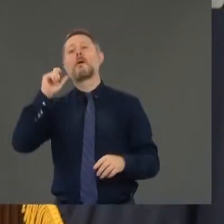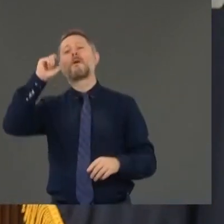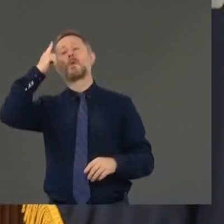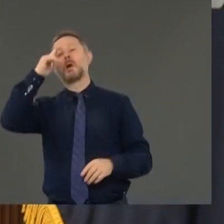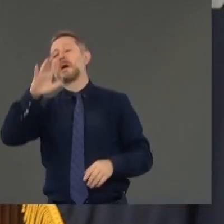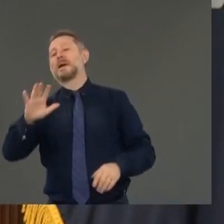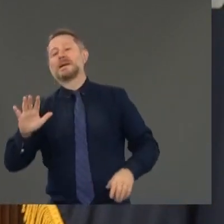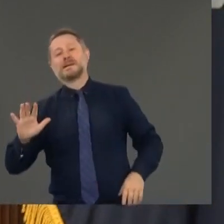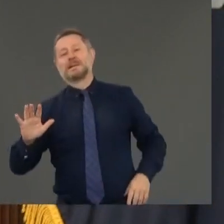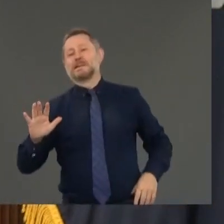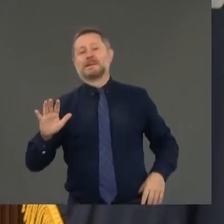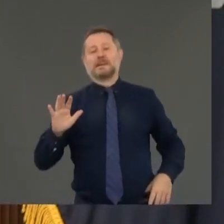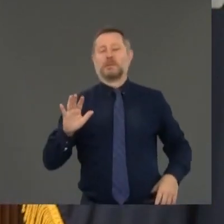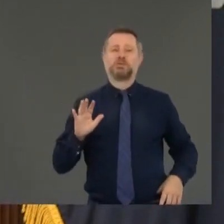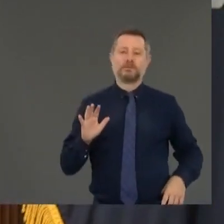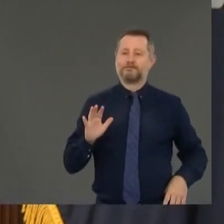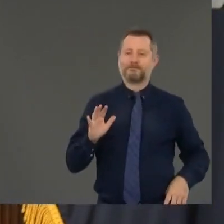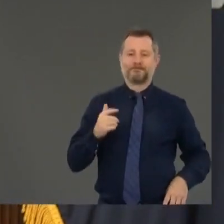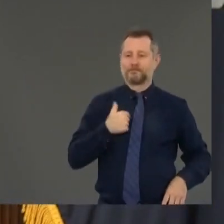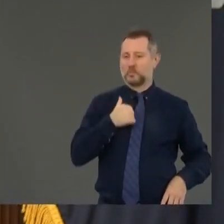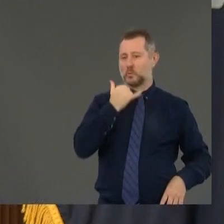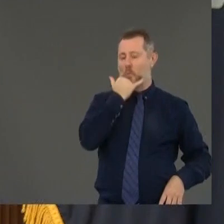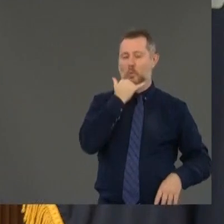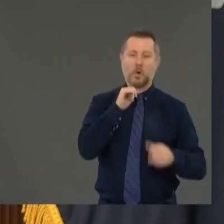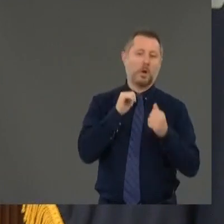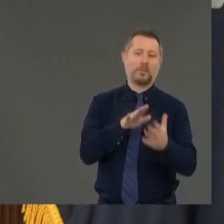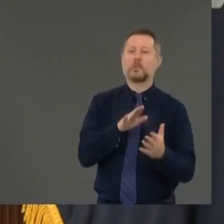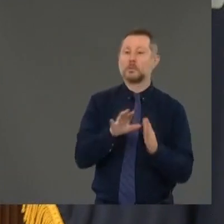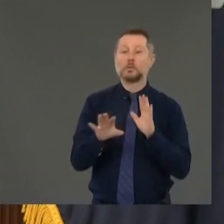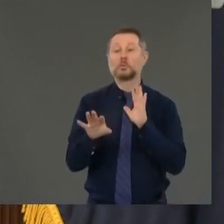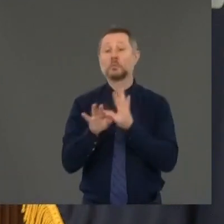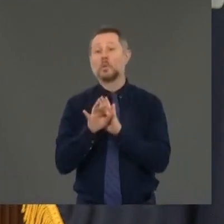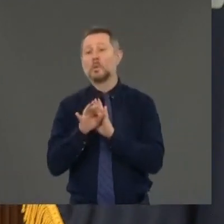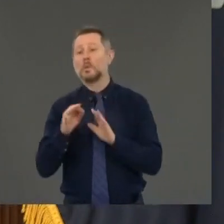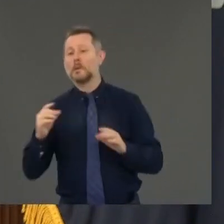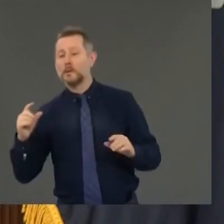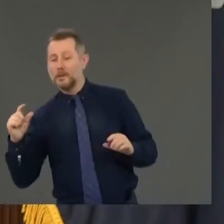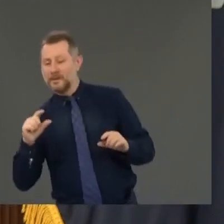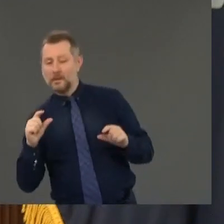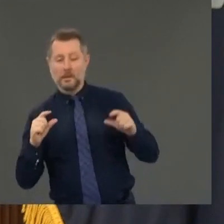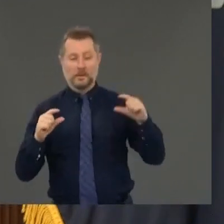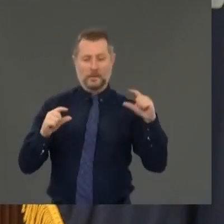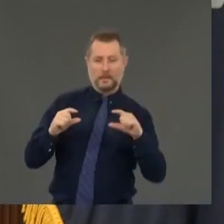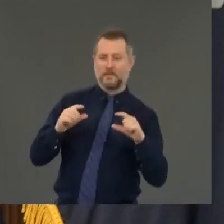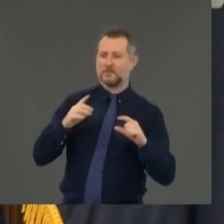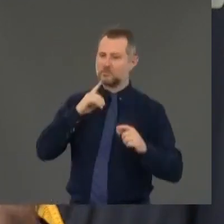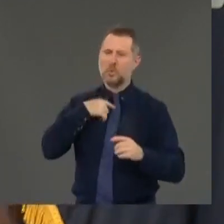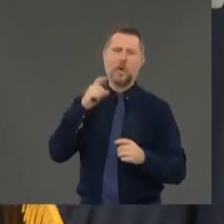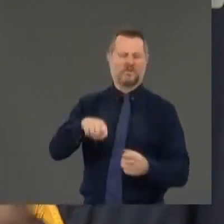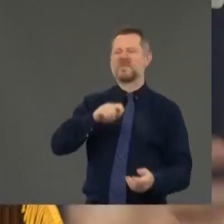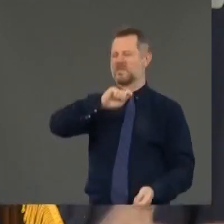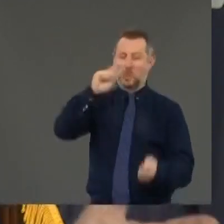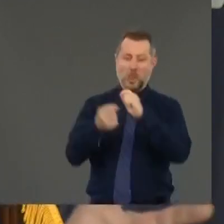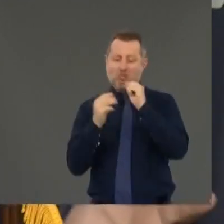THE STATE? I DON'T THINK WE SHOULD BE